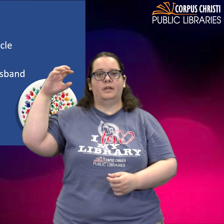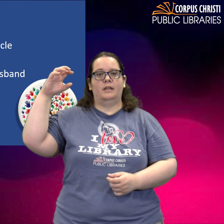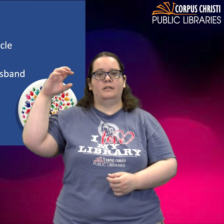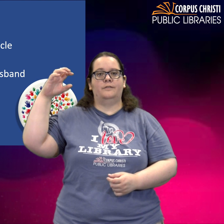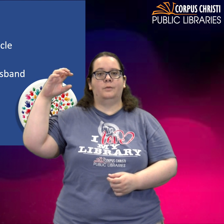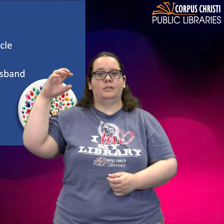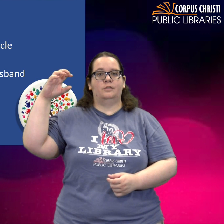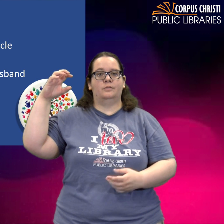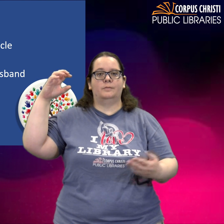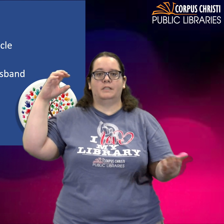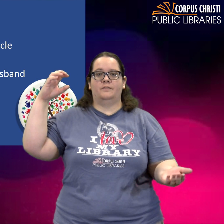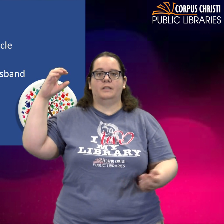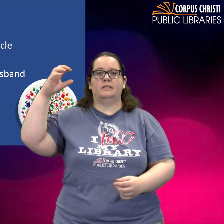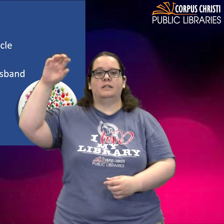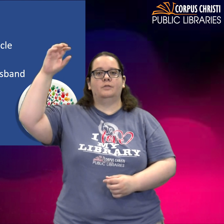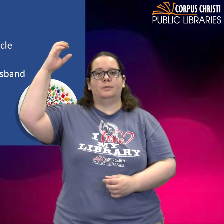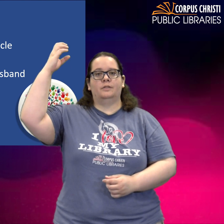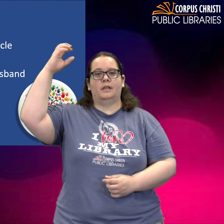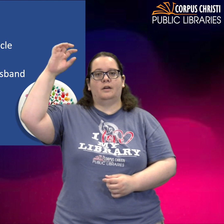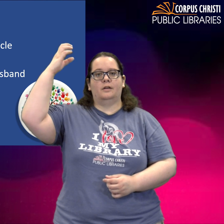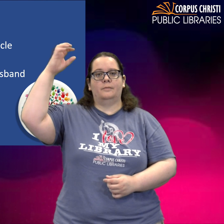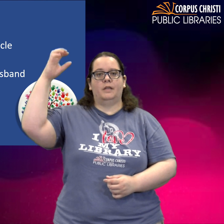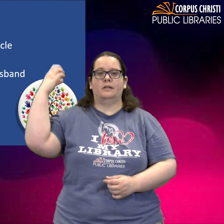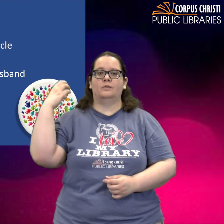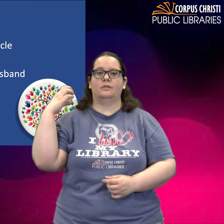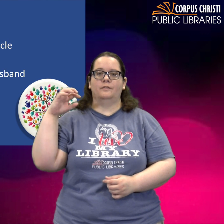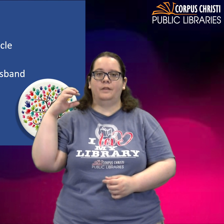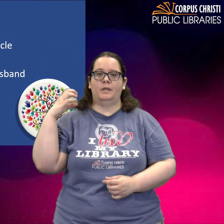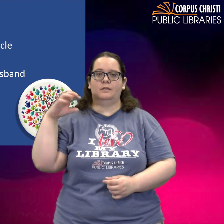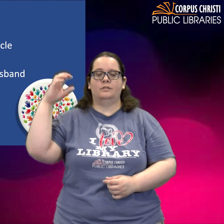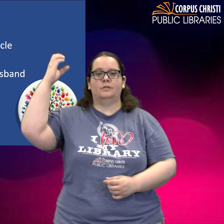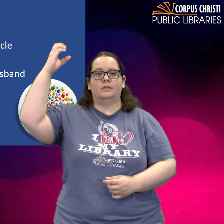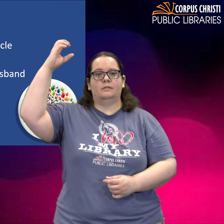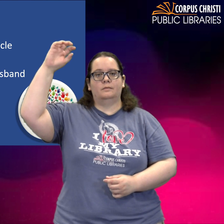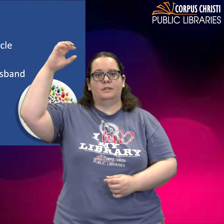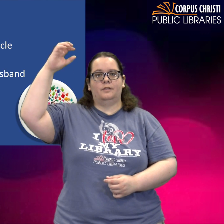head. If you want to specifically distinguish whether they are male or female, do it near the